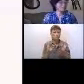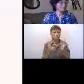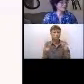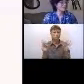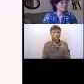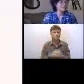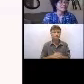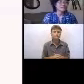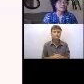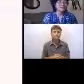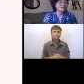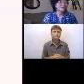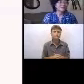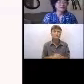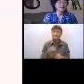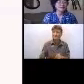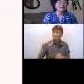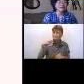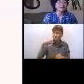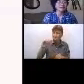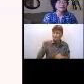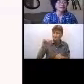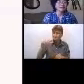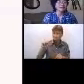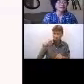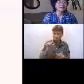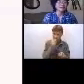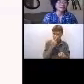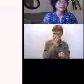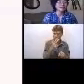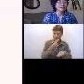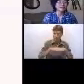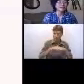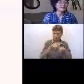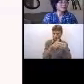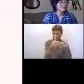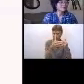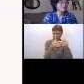I don't know. Jaqs, did it actually click through the definition. Oh wait.